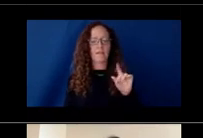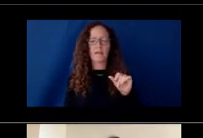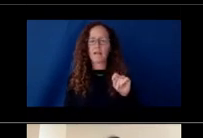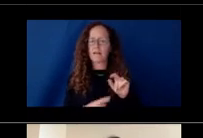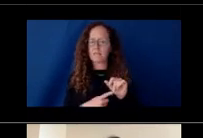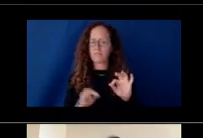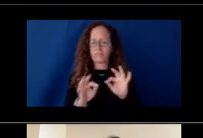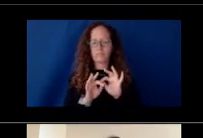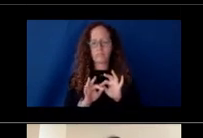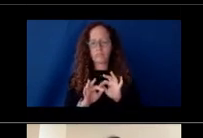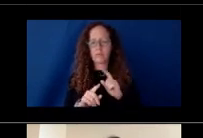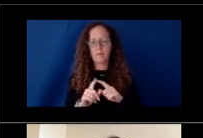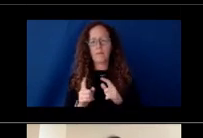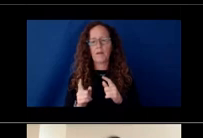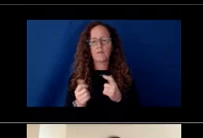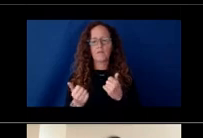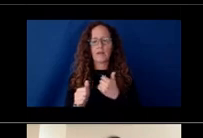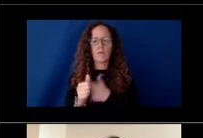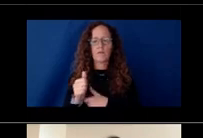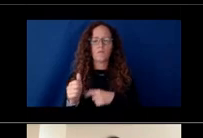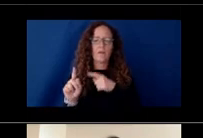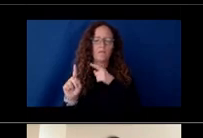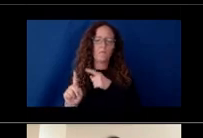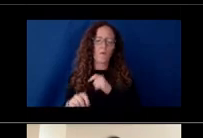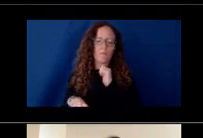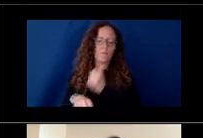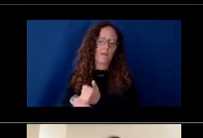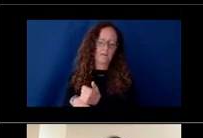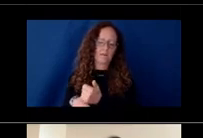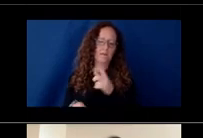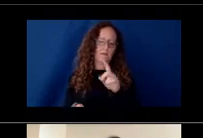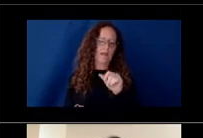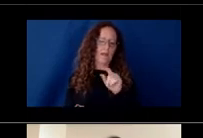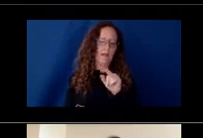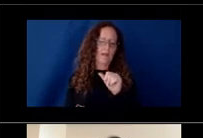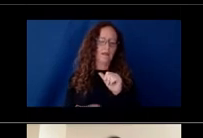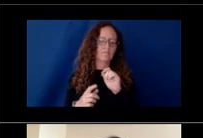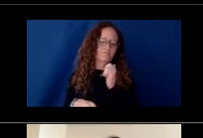have point based data, essentially what that has those thresholds, in the way that I formulated it